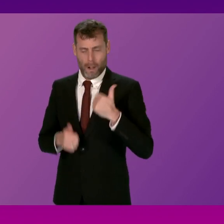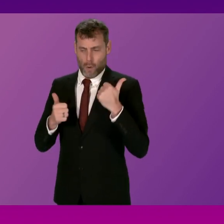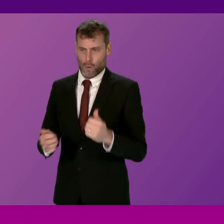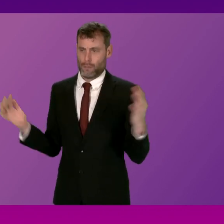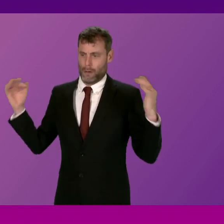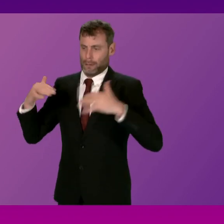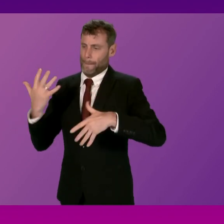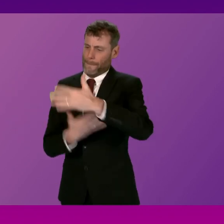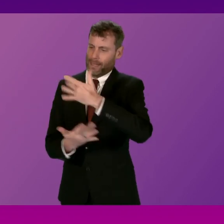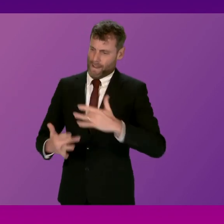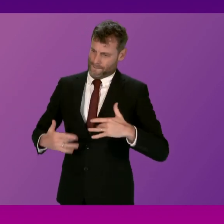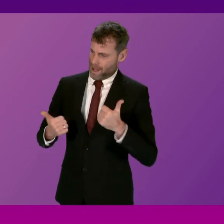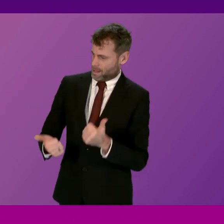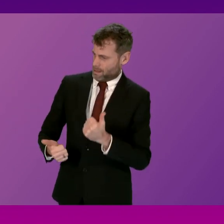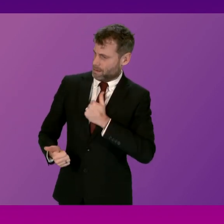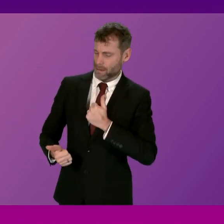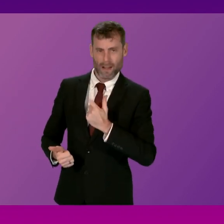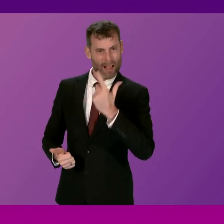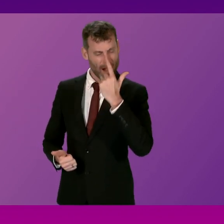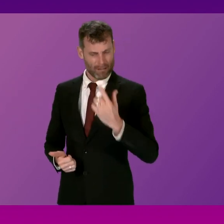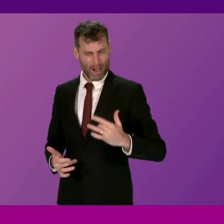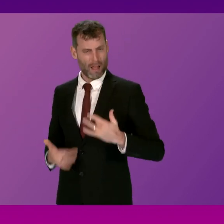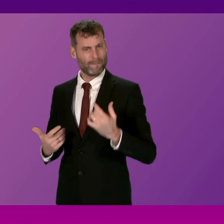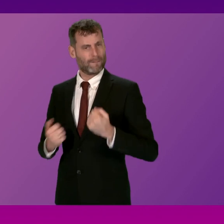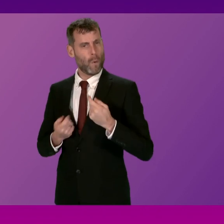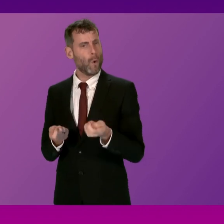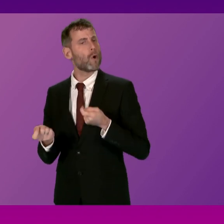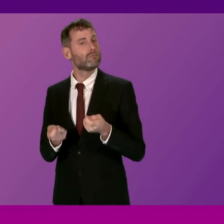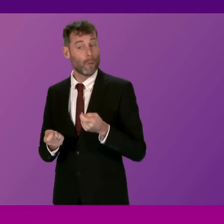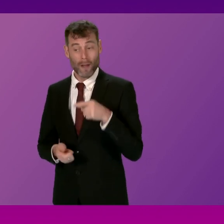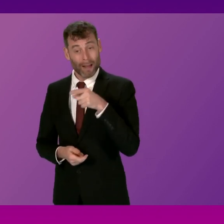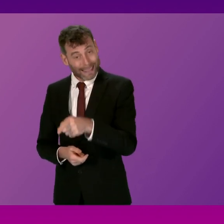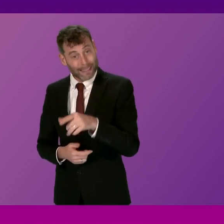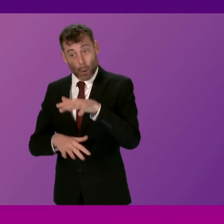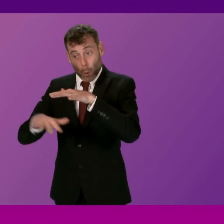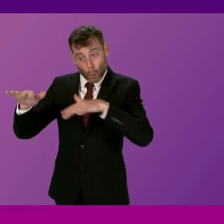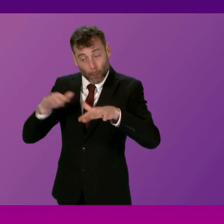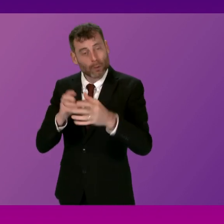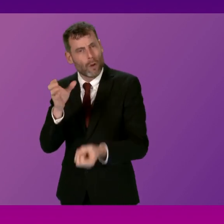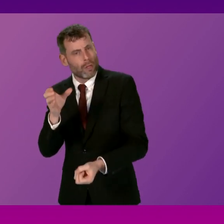the tools to support themselves—and they ran with it. It was a thriving community with a beautiful language.